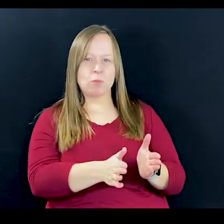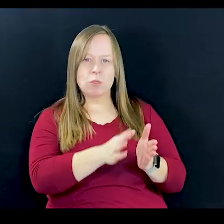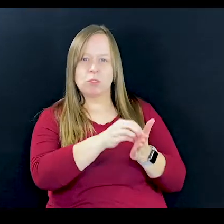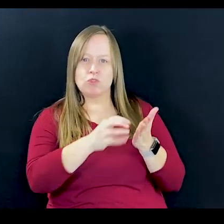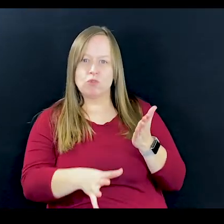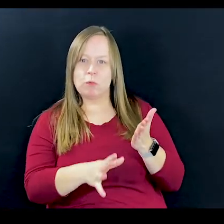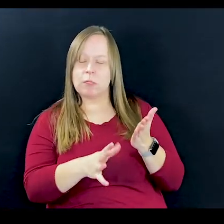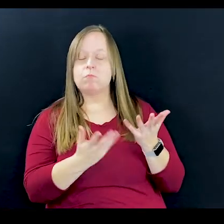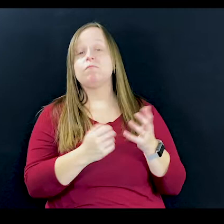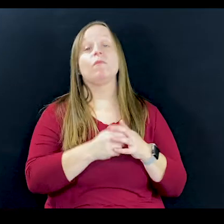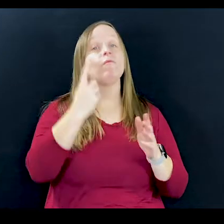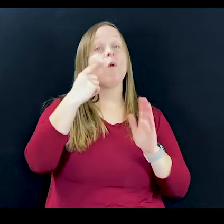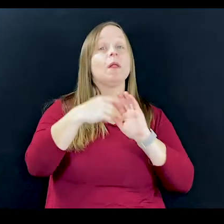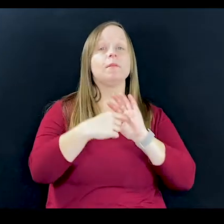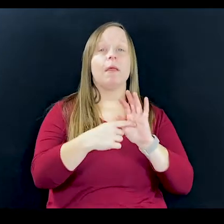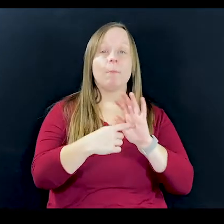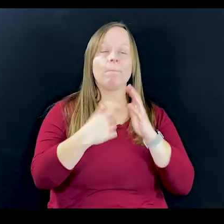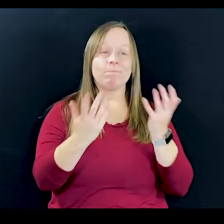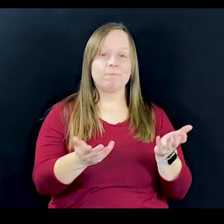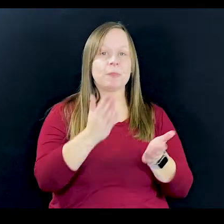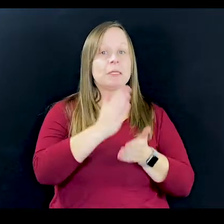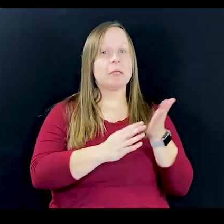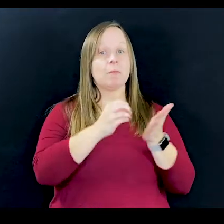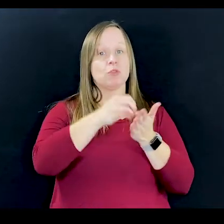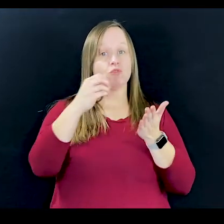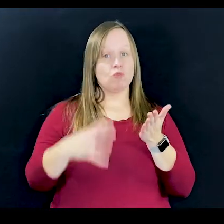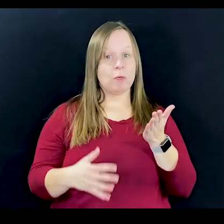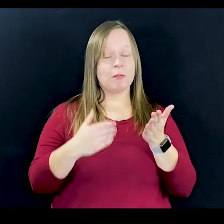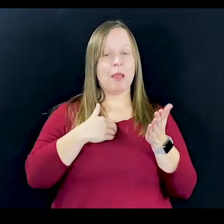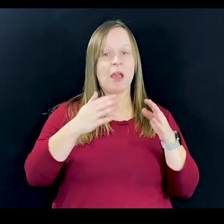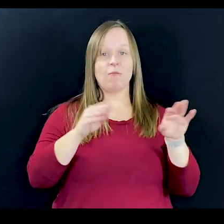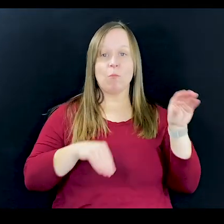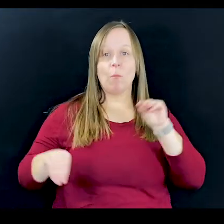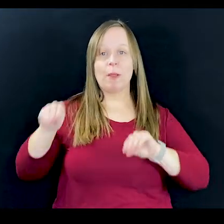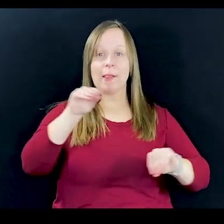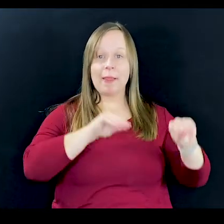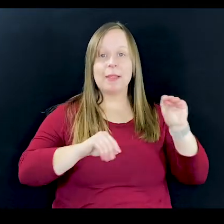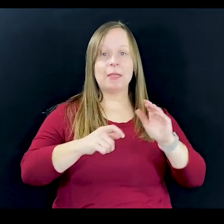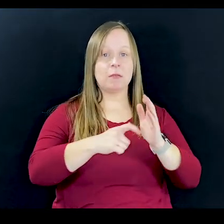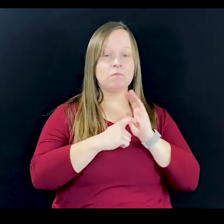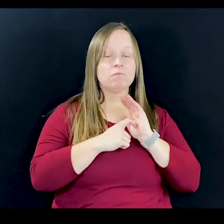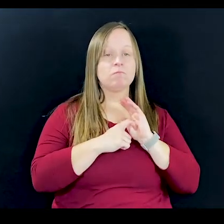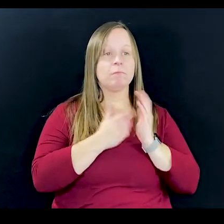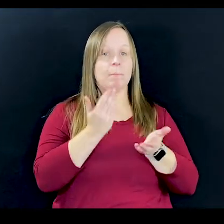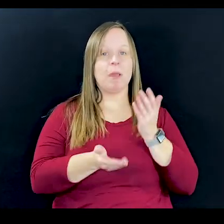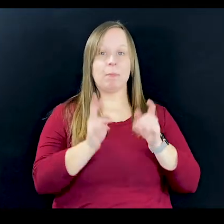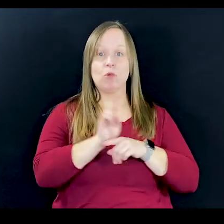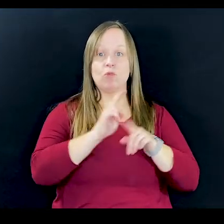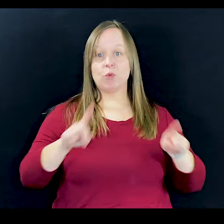student. So for example, some students may have mobility related needs, perhaps they